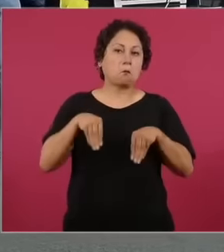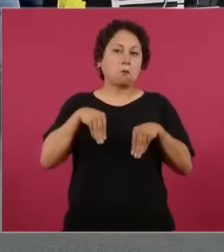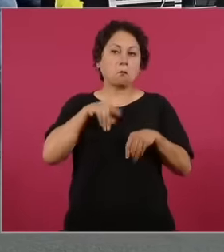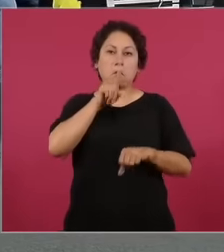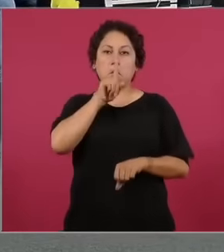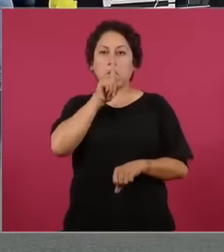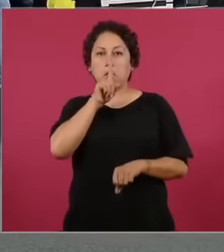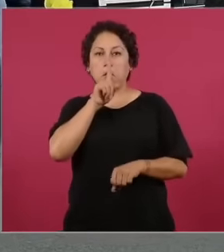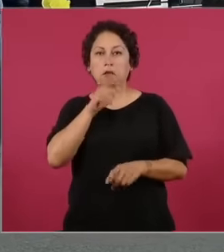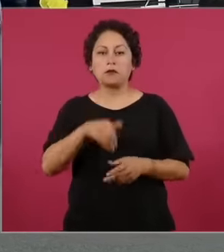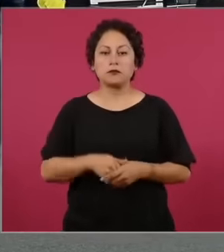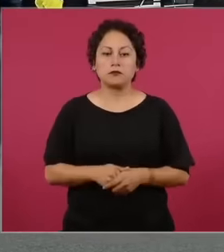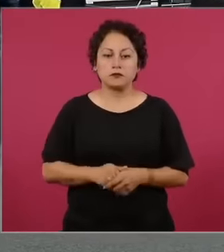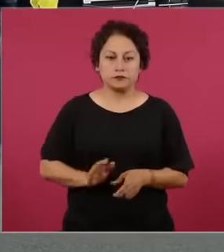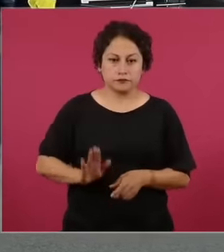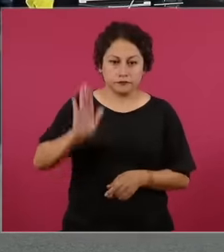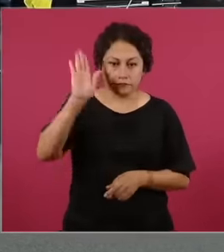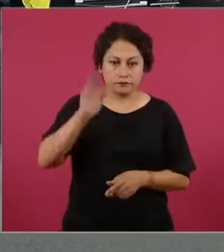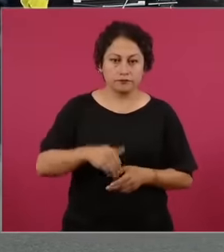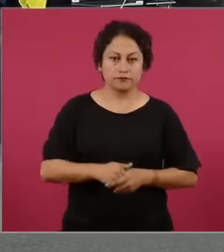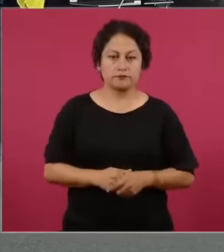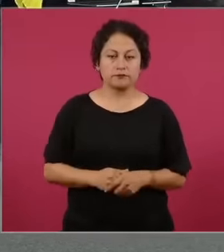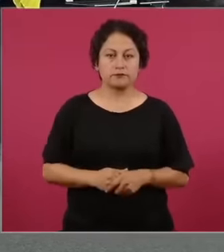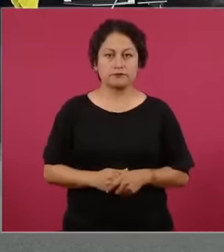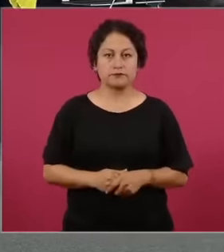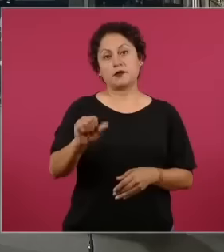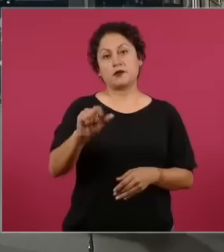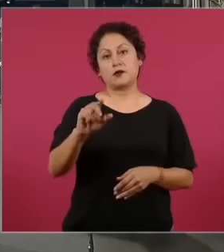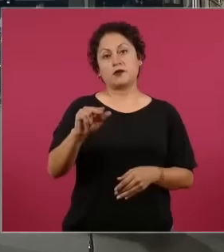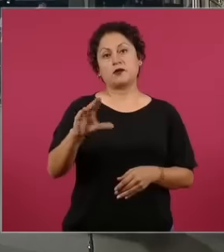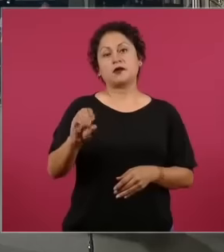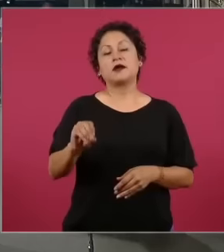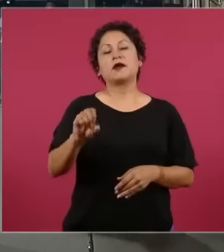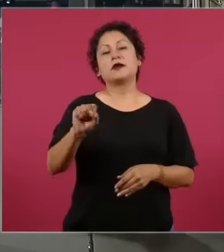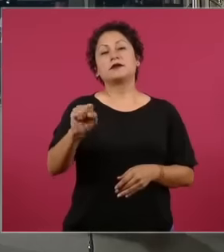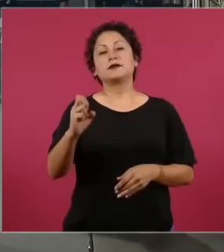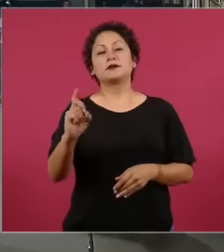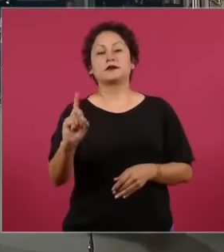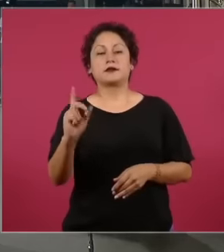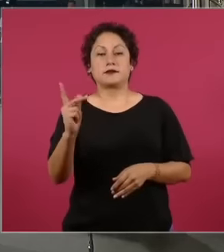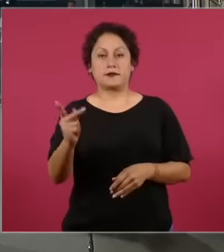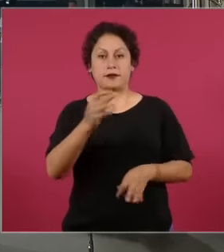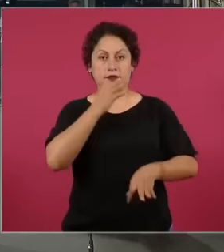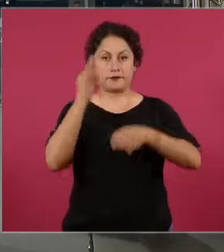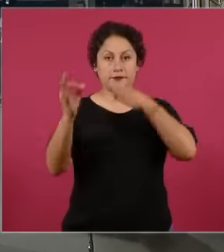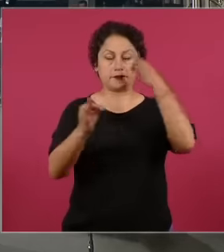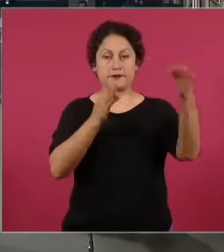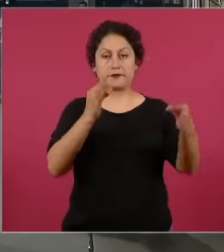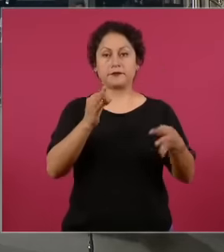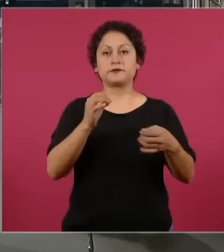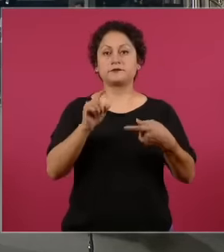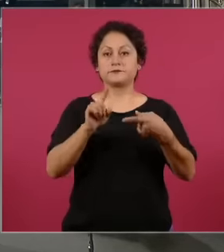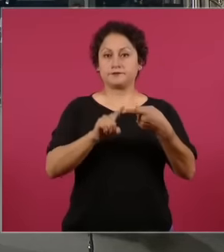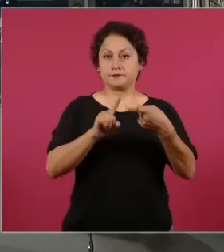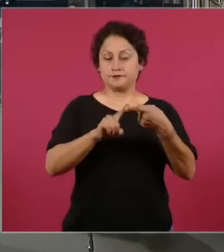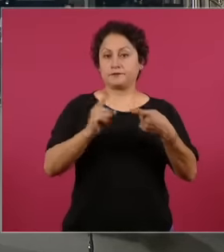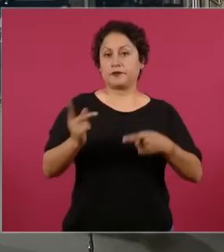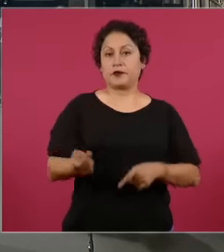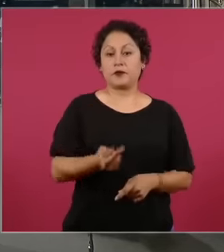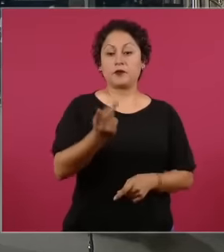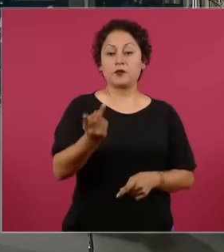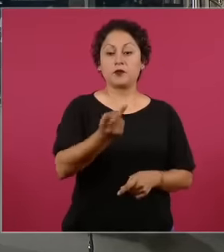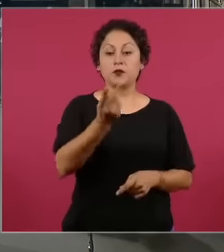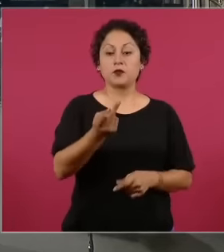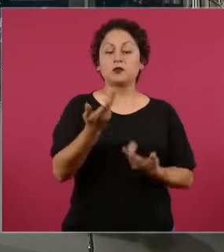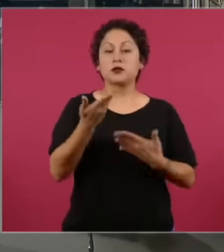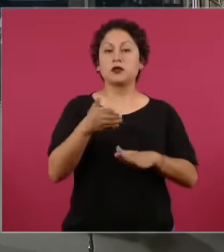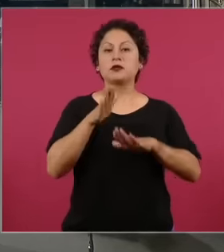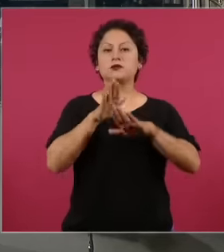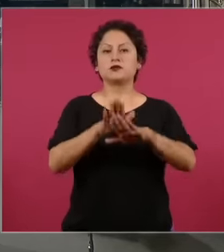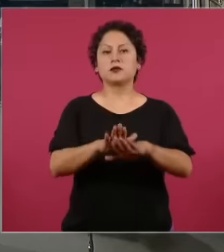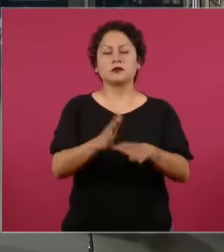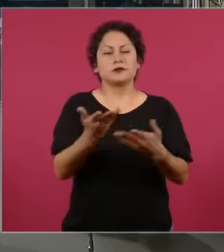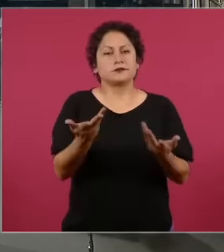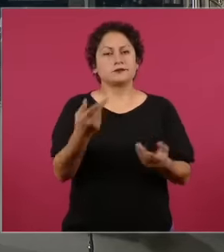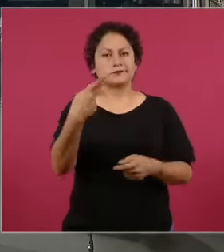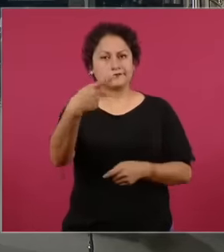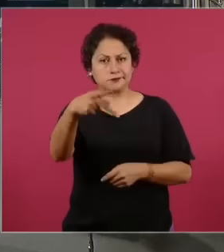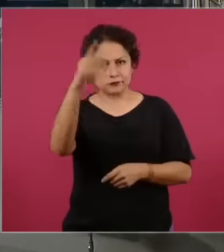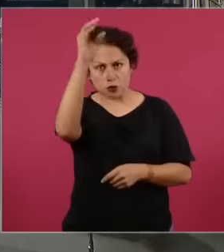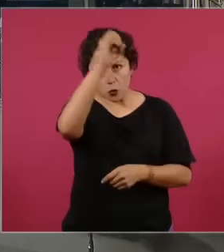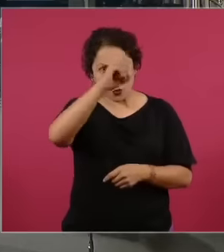My first question is about What is your opinion that the